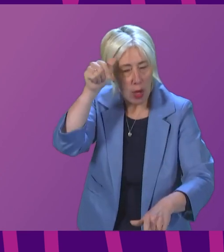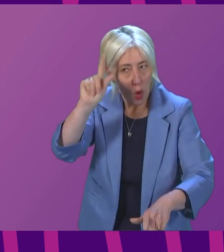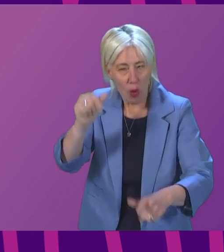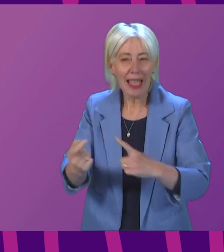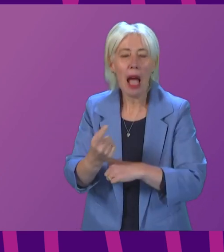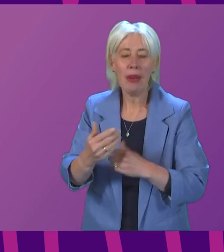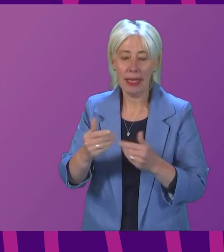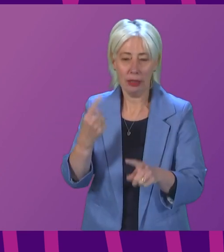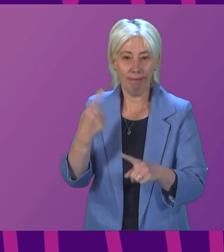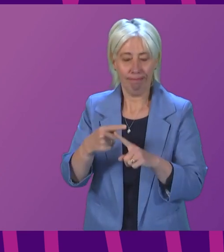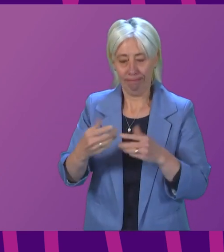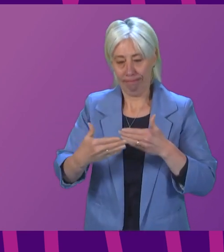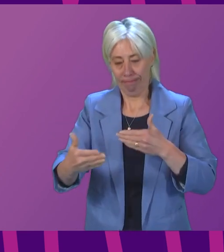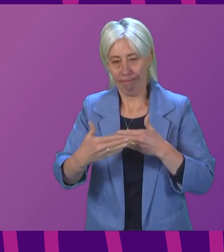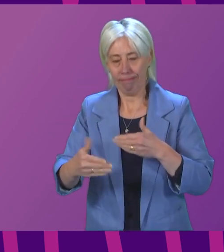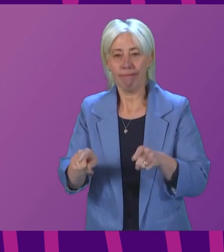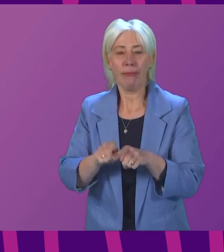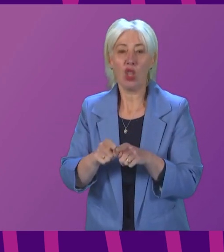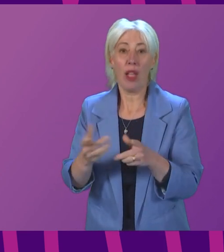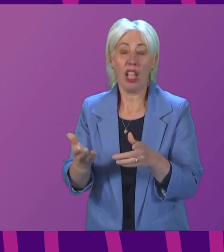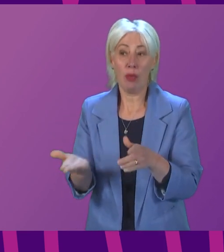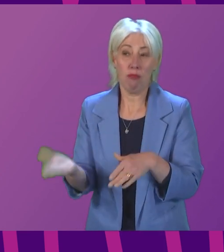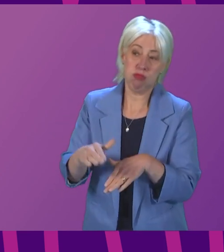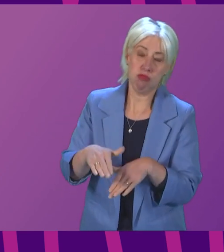term, as we recover from the disruption and impact of the pandemic.